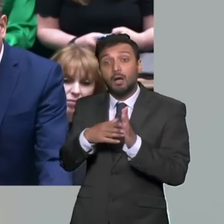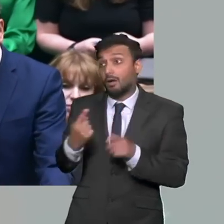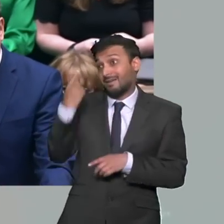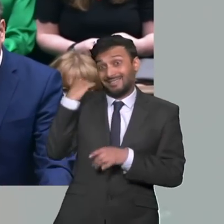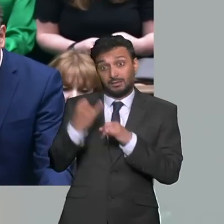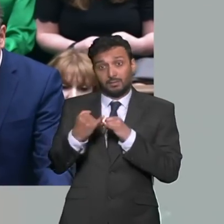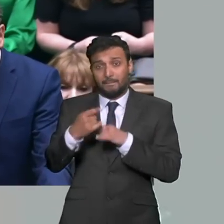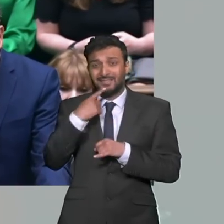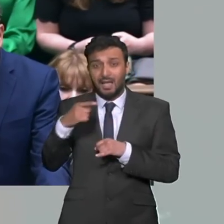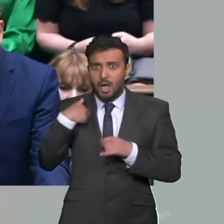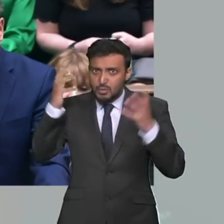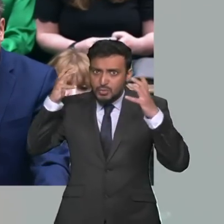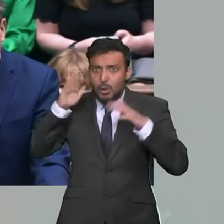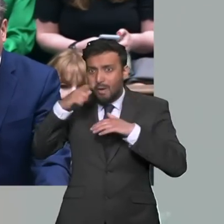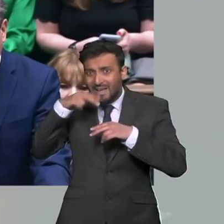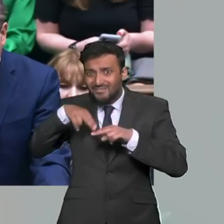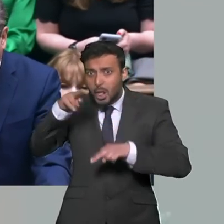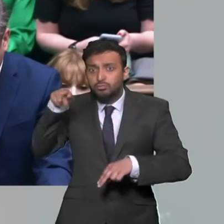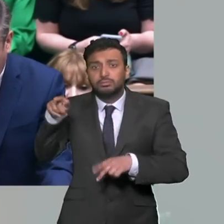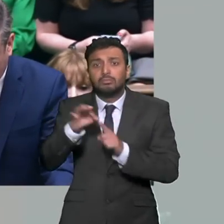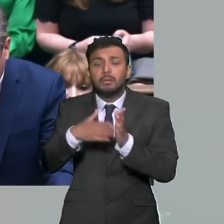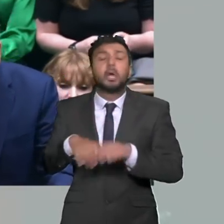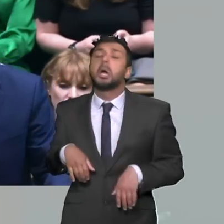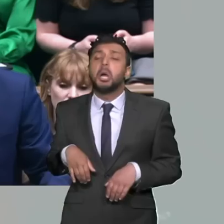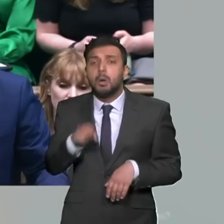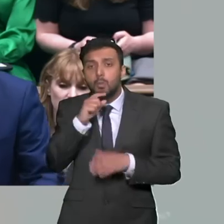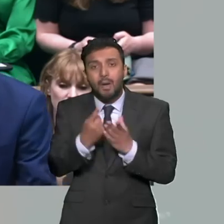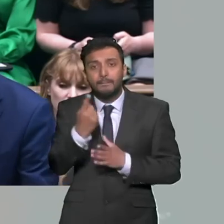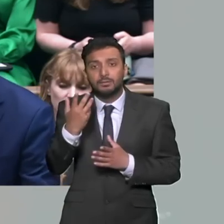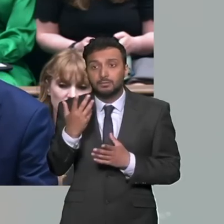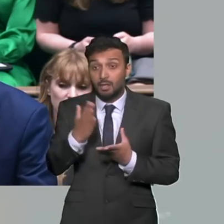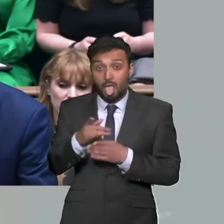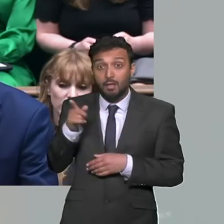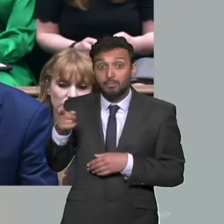He was the last person to spot the cost of living crisis, just as he is the last person